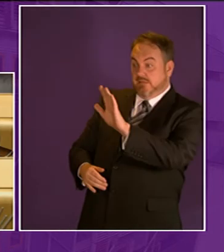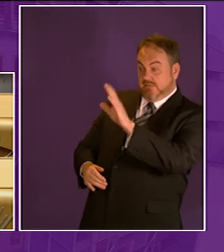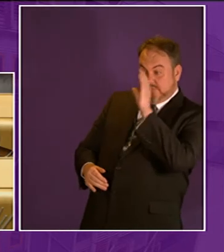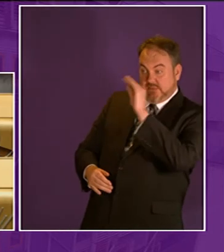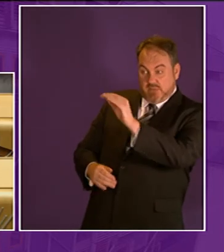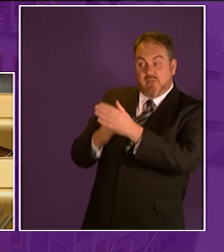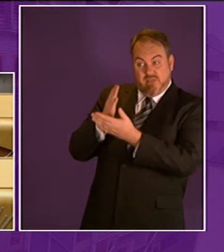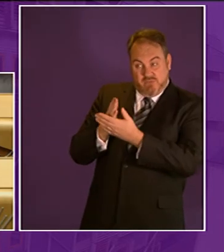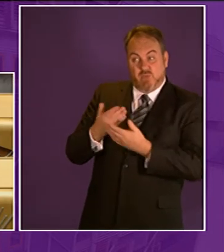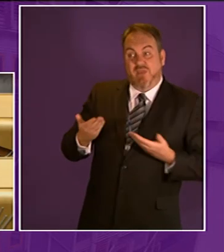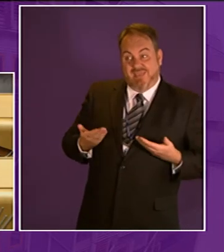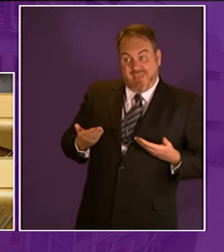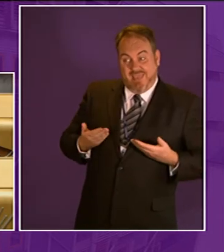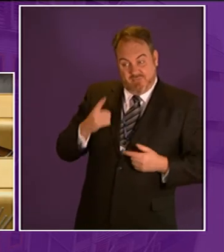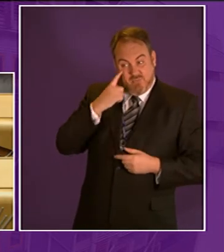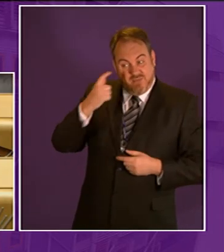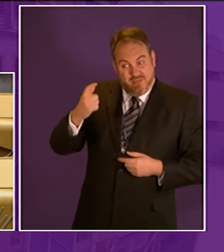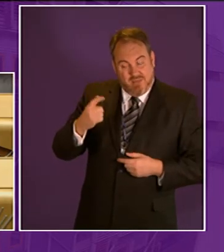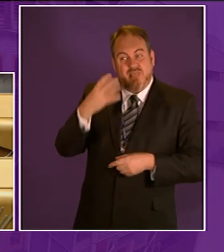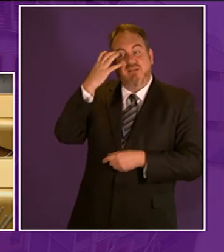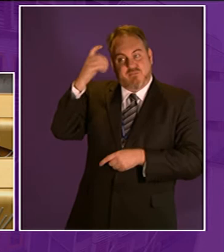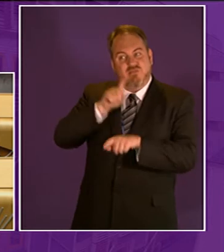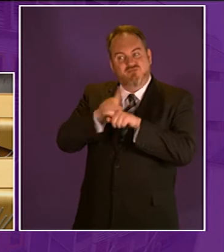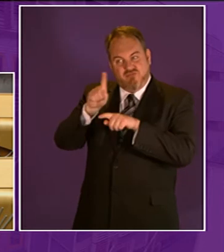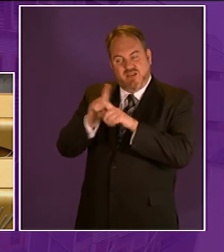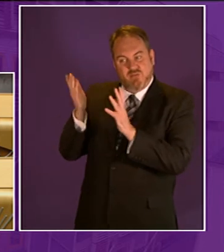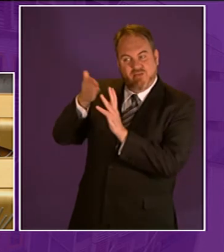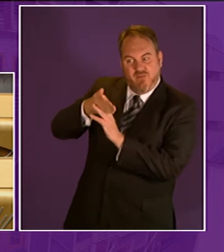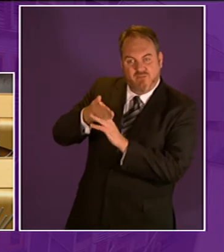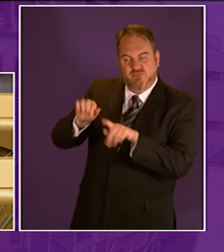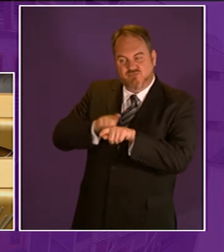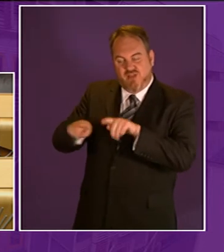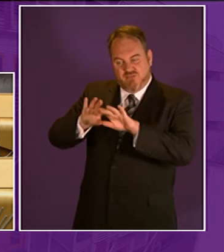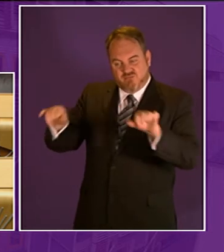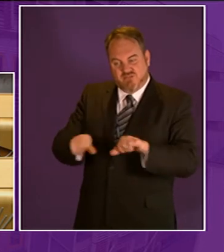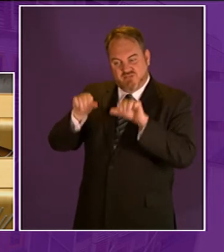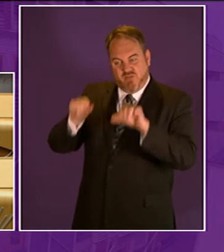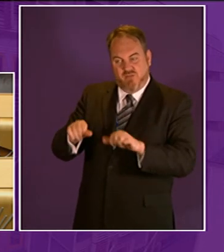that the Government is intervening to bring the matter to a head in the fashion that we are doing.